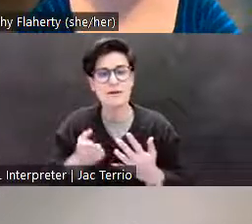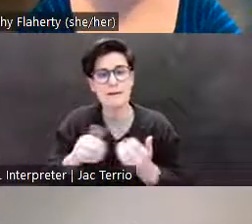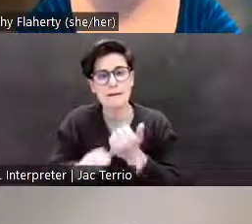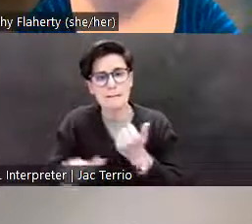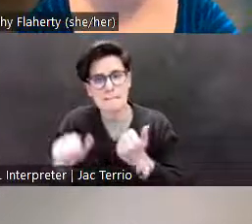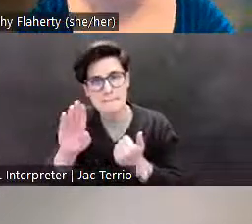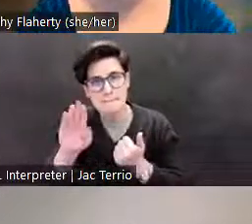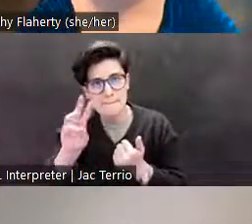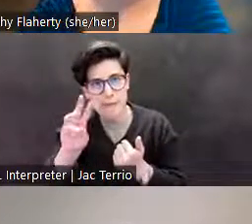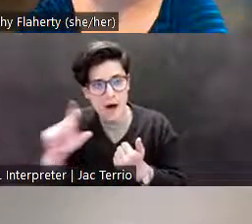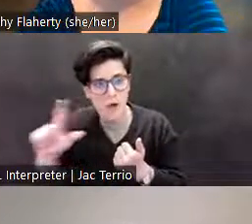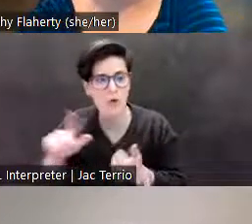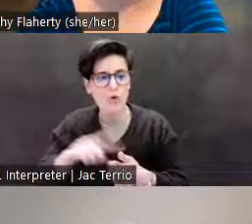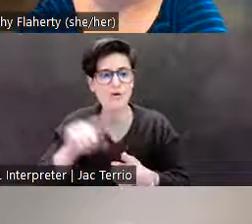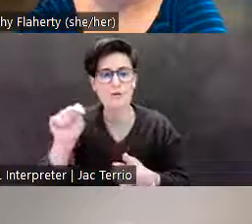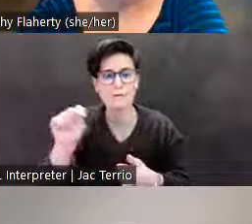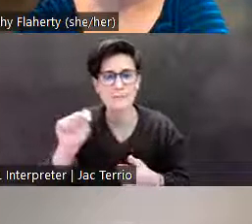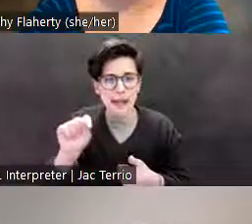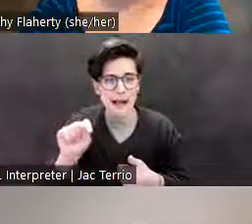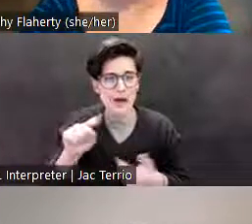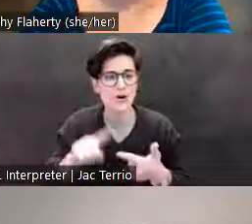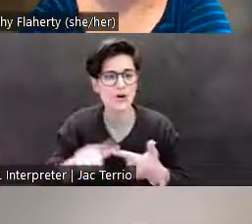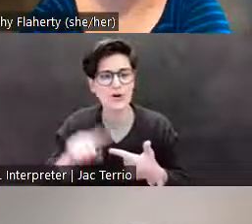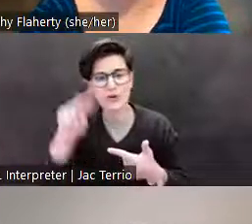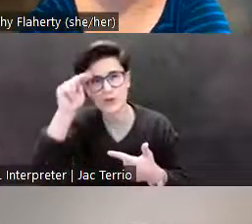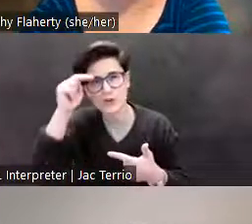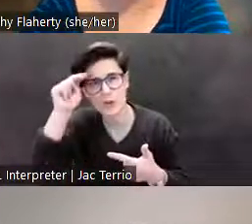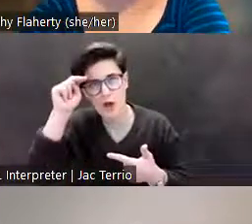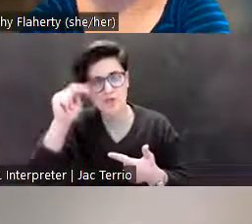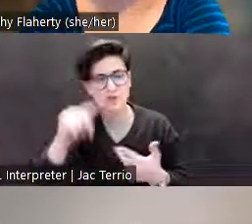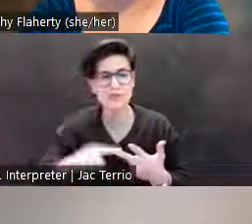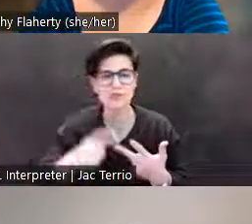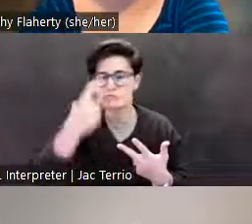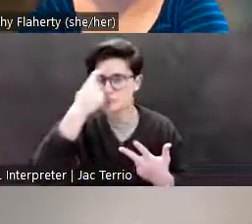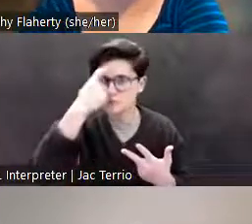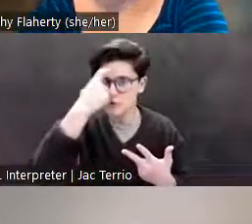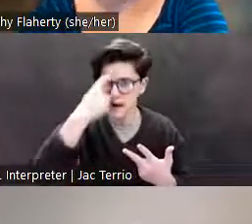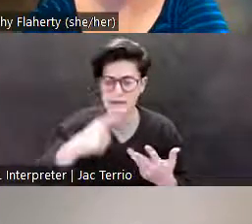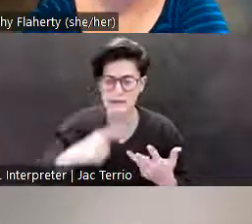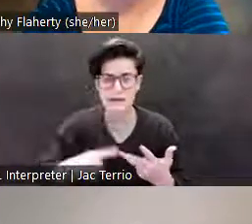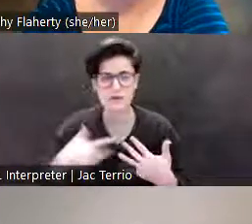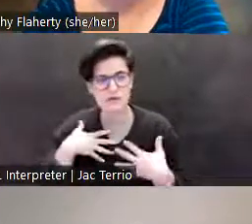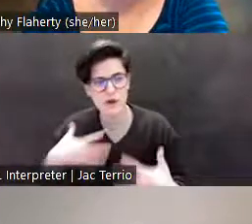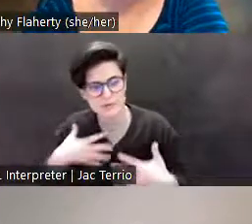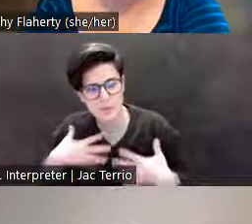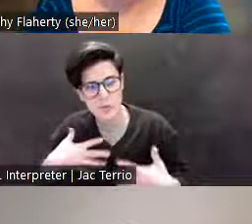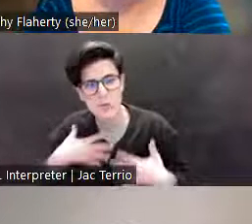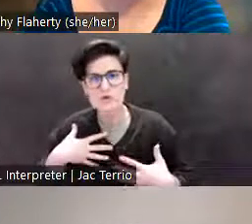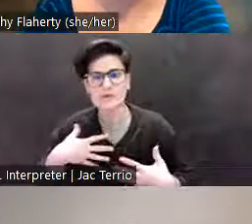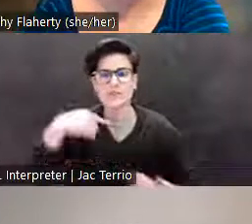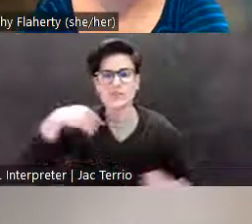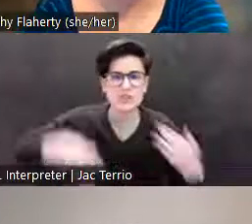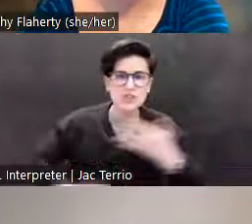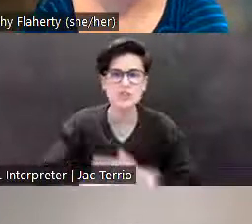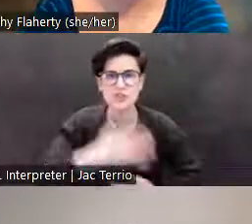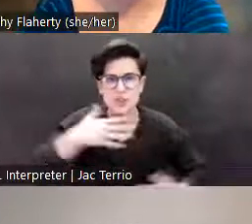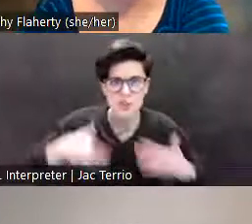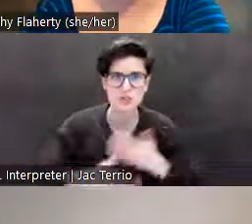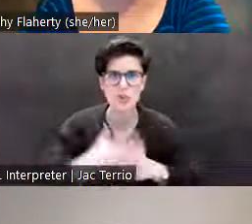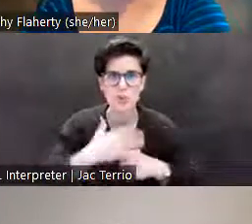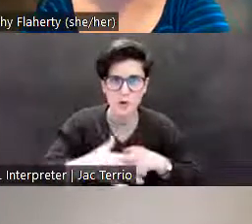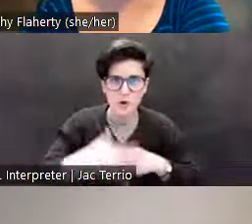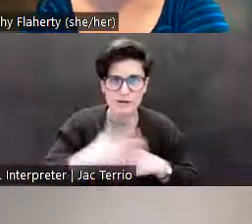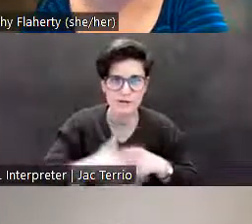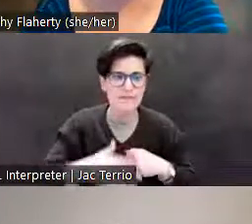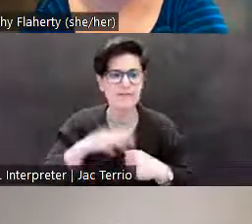Neurological Brain Respiratory Asthma Disability under the Ada circulatory endocrine reproductive